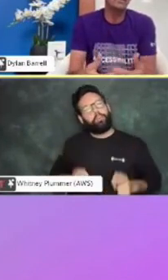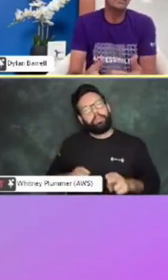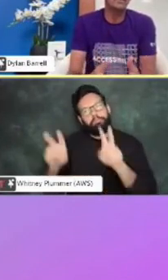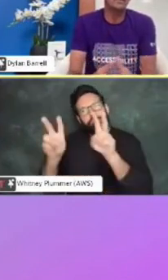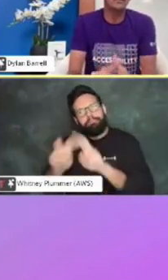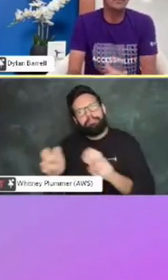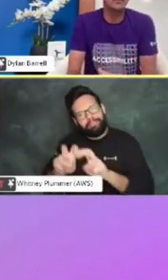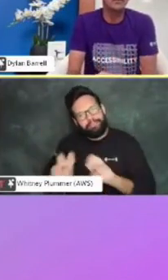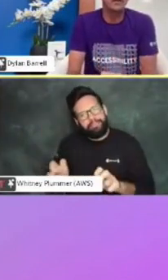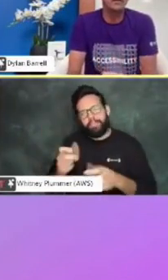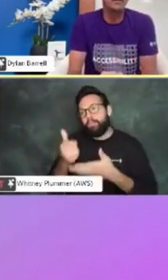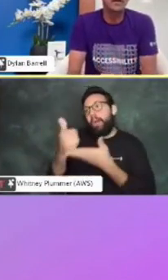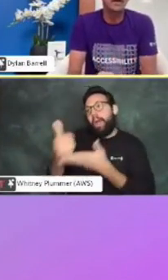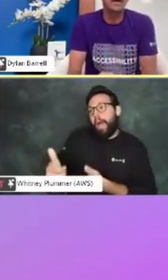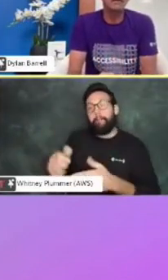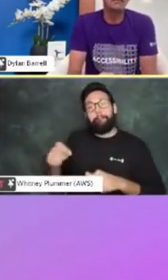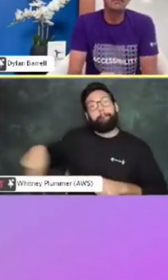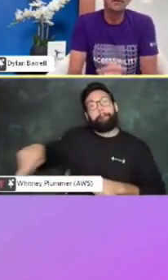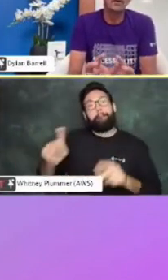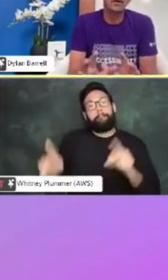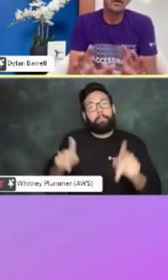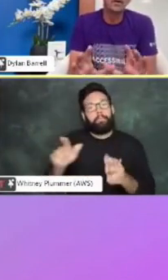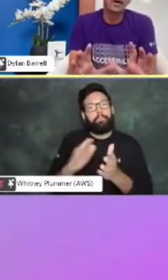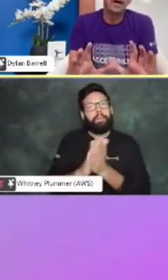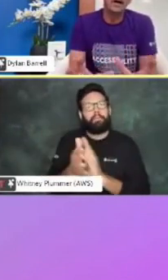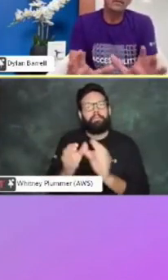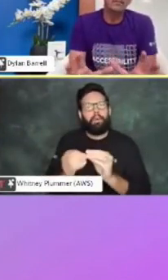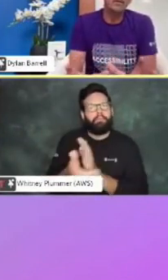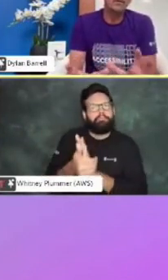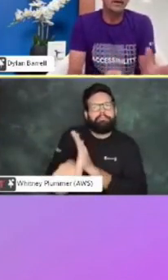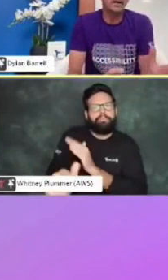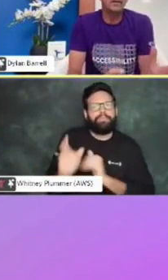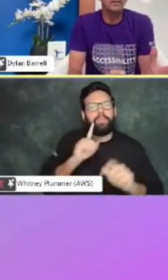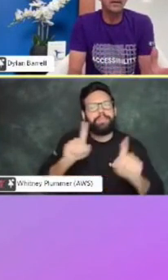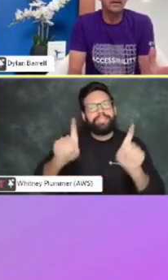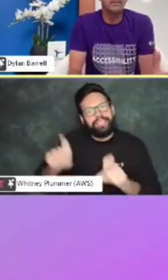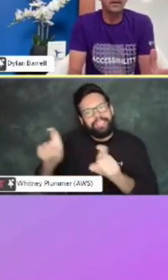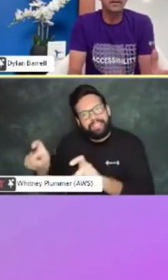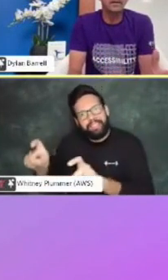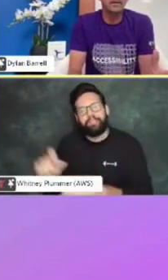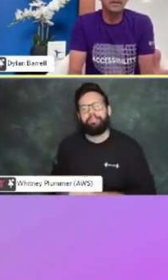at testing those sorts of things. So our approach, unlike some of our competitors